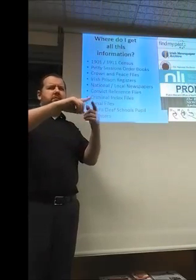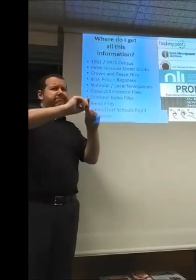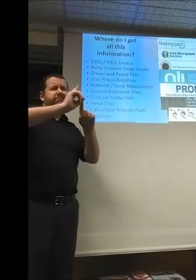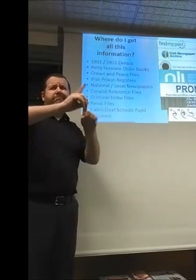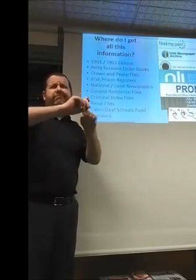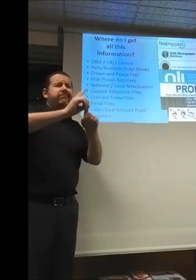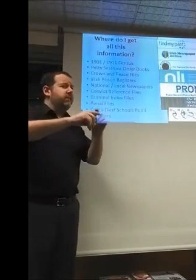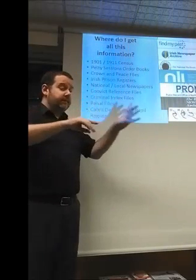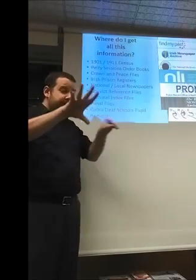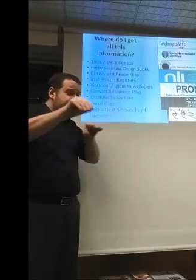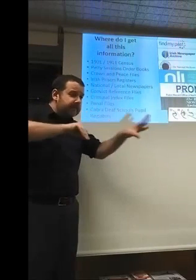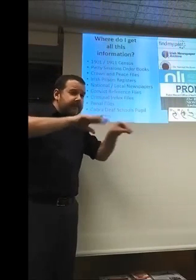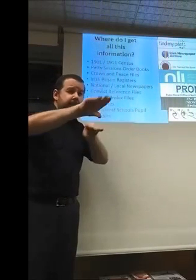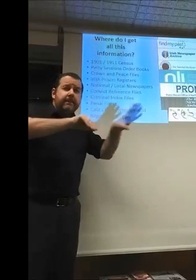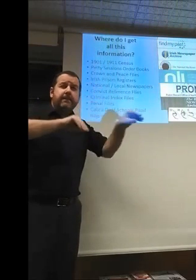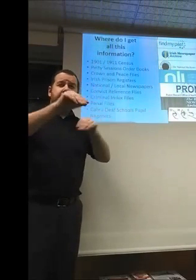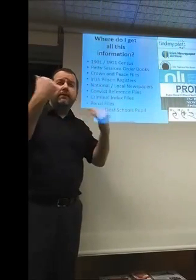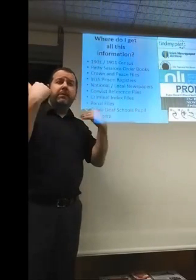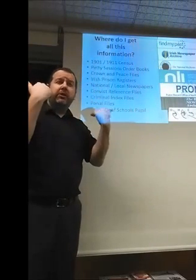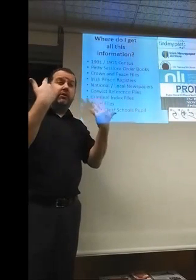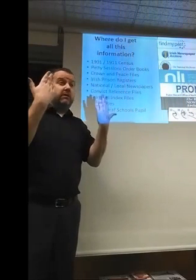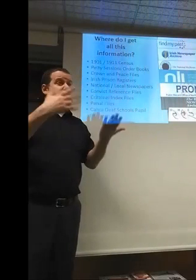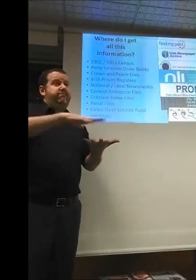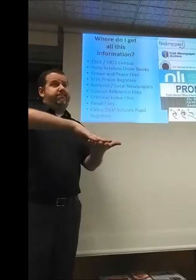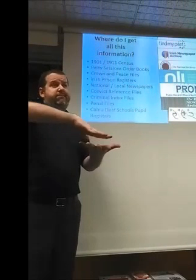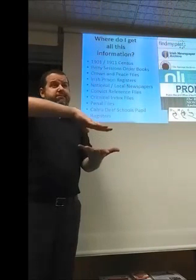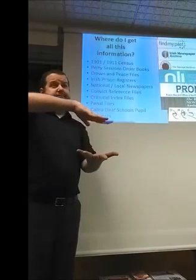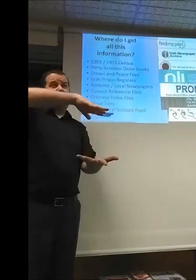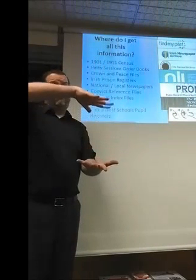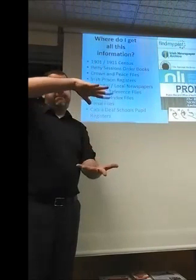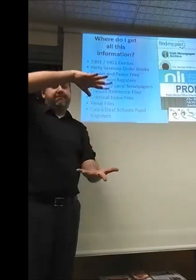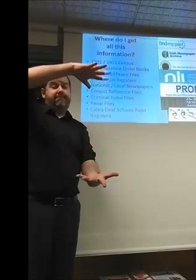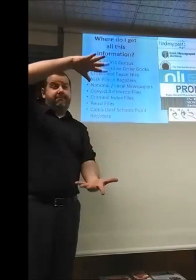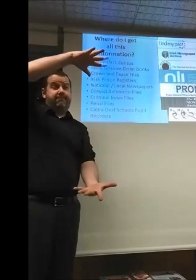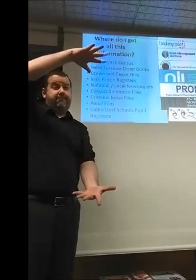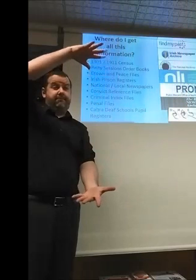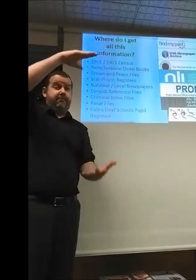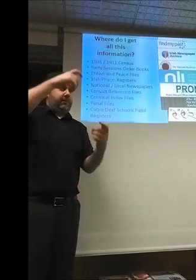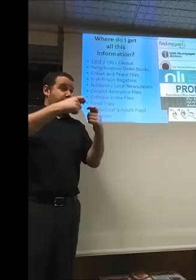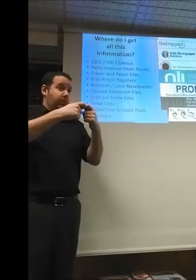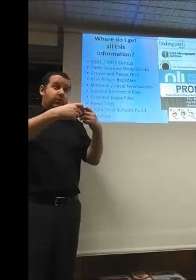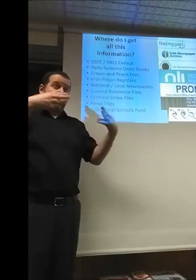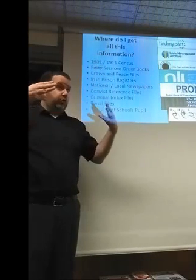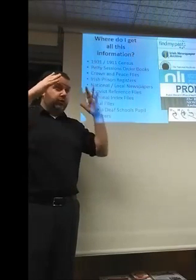from books, taken bits of information from everywhere so I have quite a large .amount